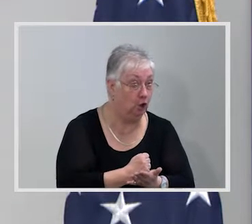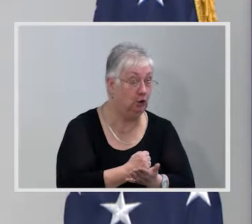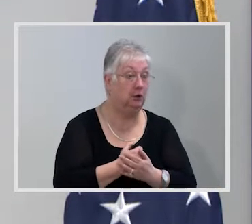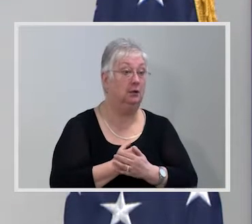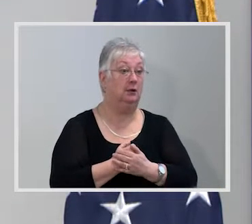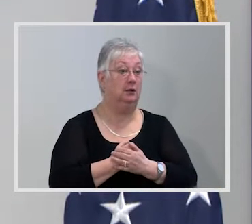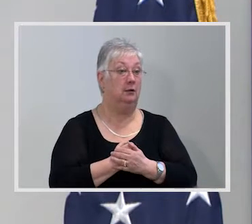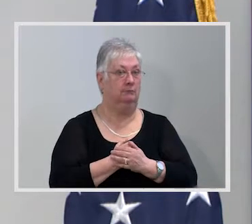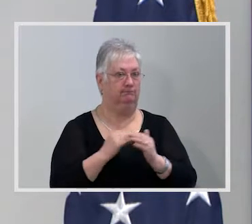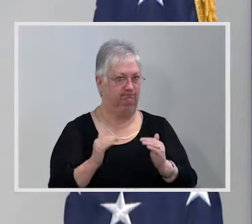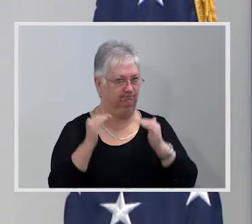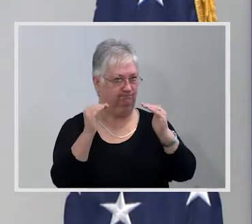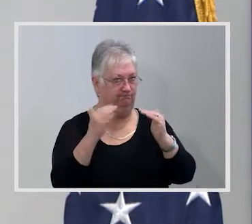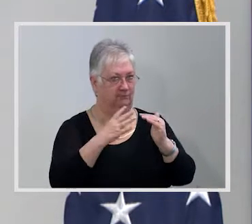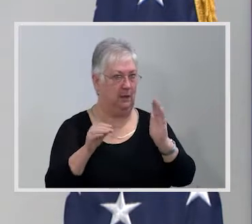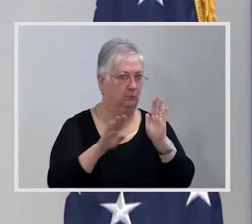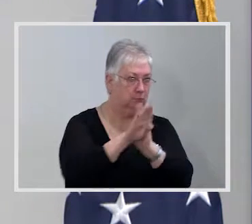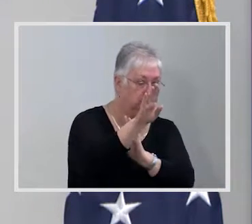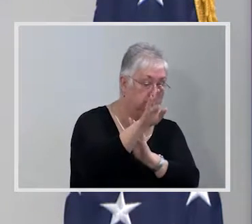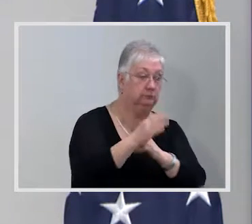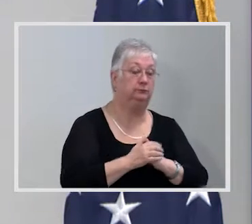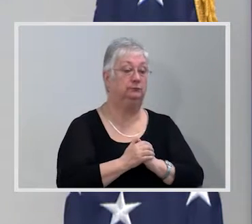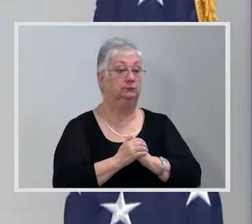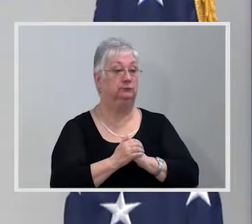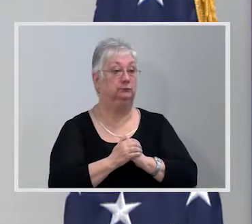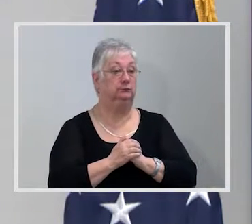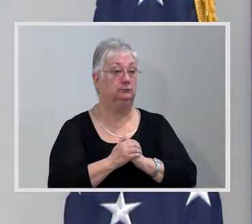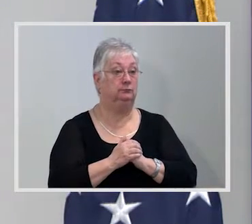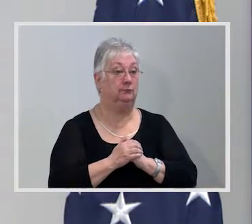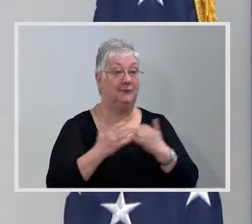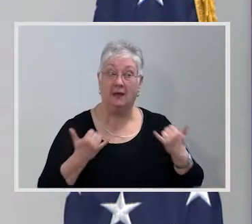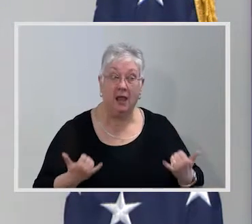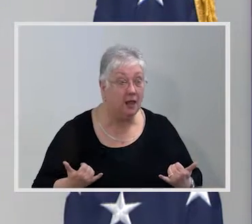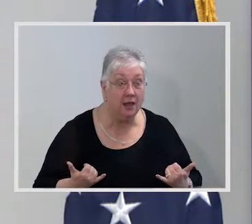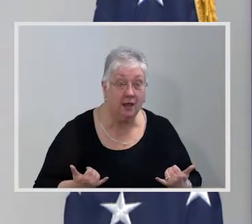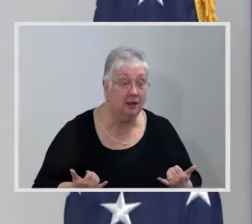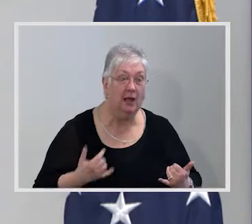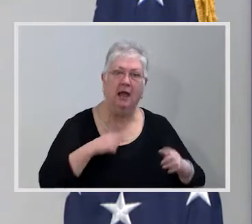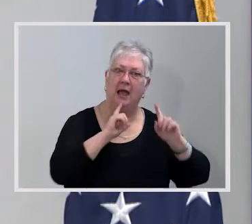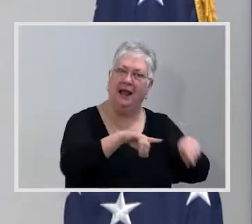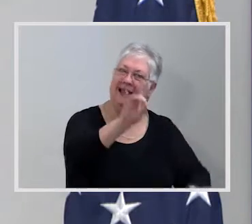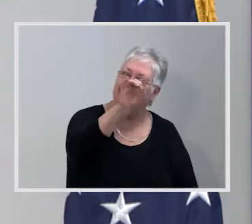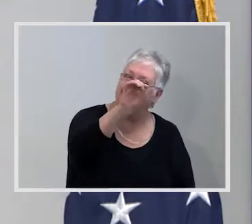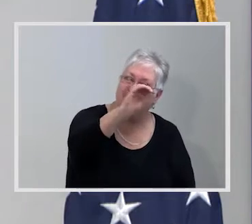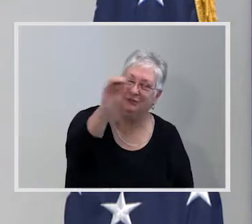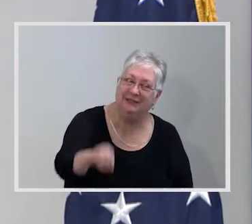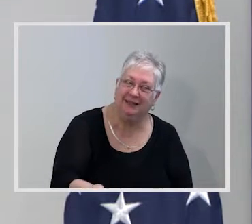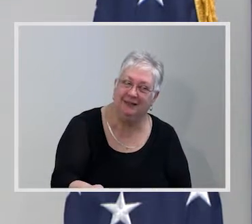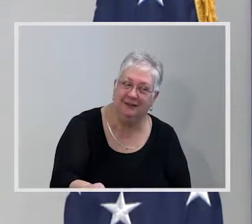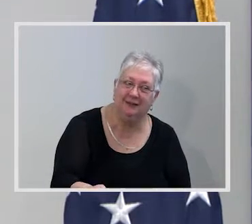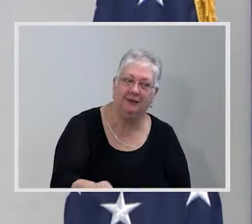AND NOW WE ANSWER NEARLY 84% OF 311 CALLS WITHIN 90 SECONDS. SO THAT'S A GREAT EXAMPLE OF WHERE WE WERE ABLE TO TAKE